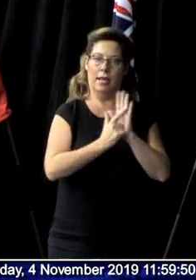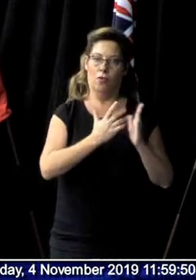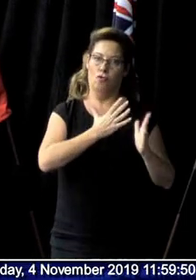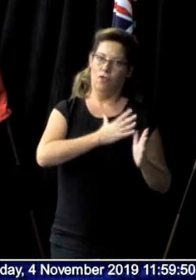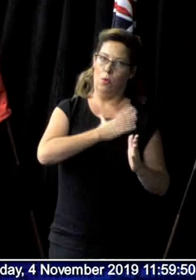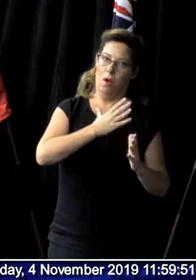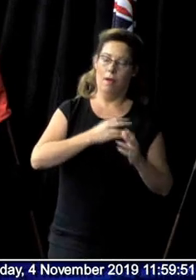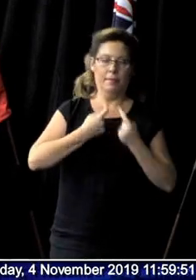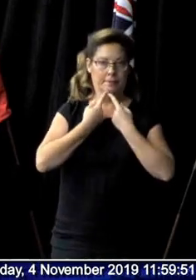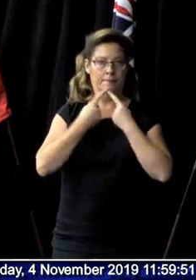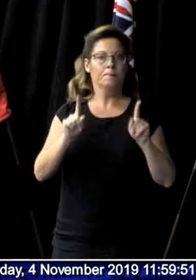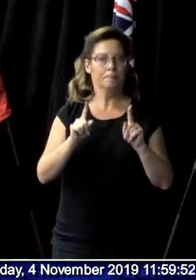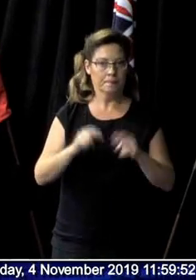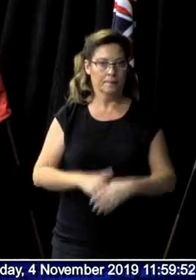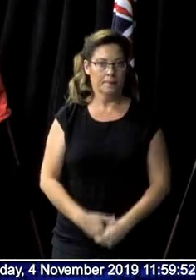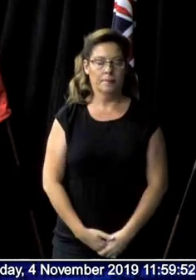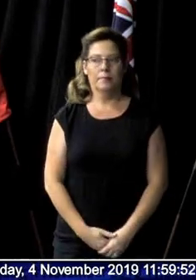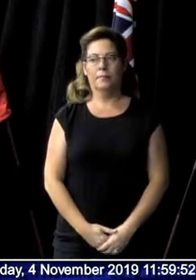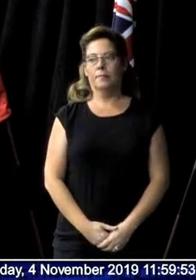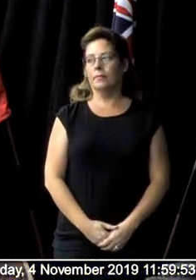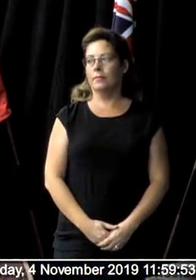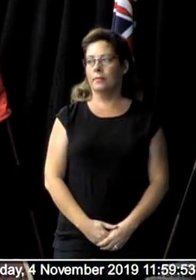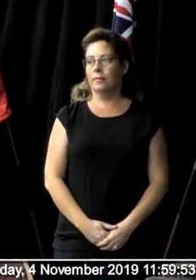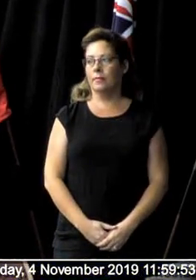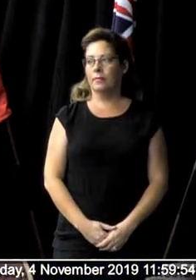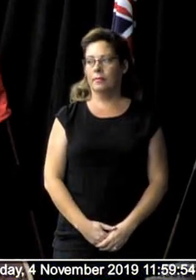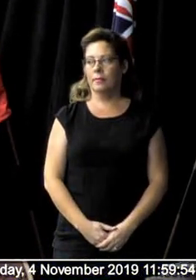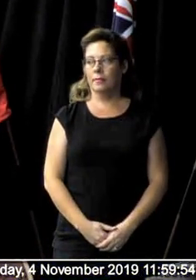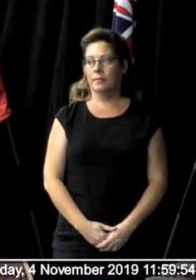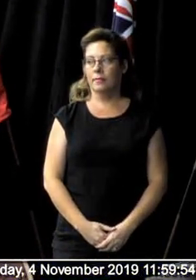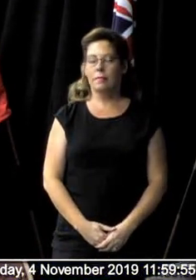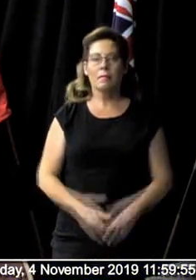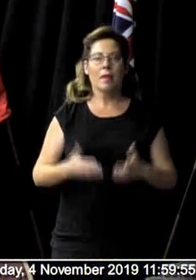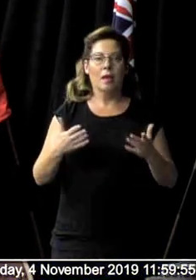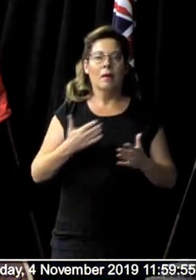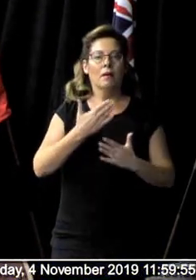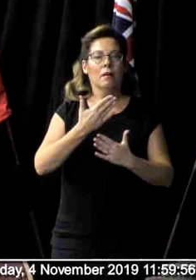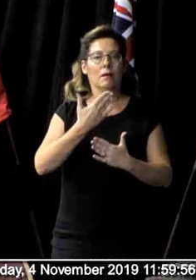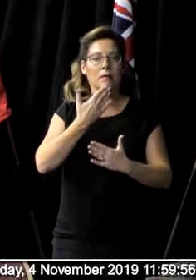Thank you, Chair. Thank you. Might I also apologise to some within the room for the tapping on the